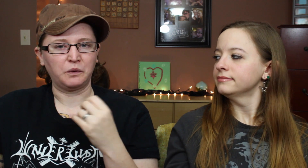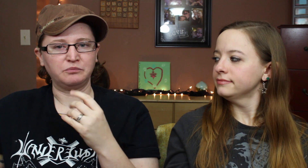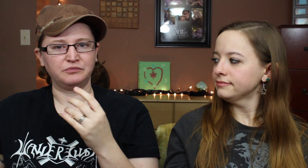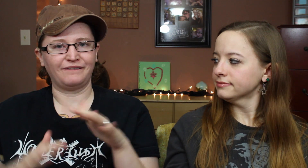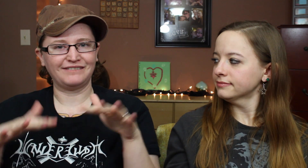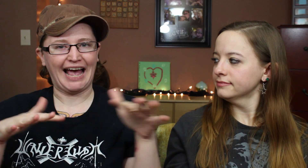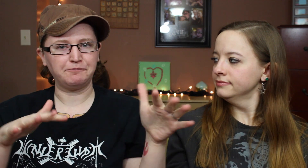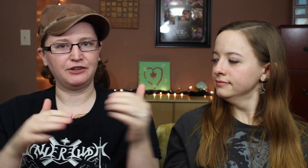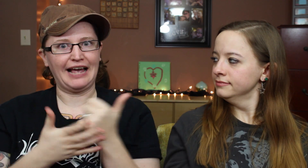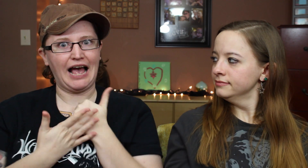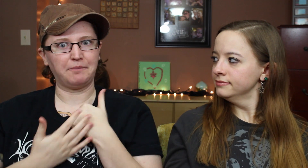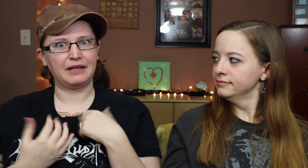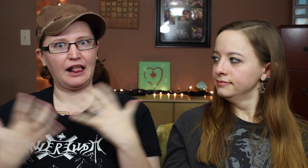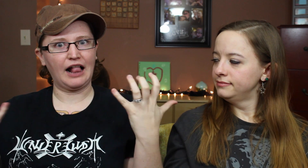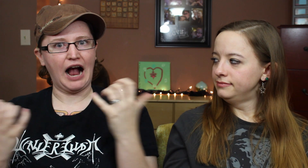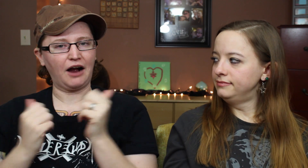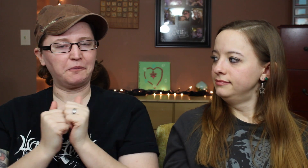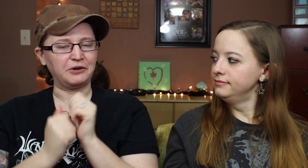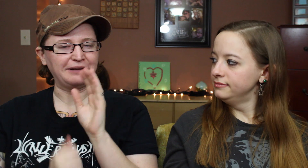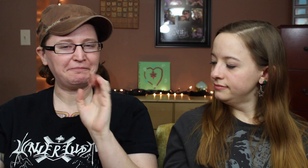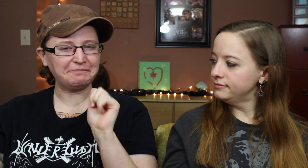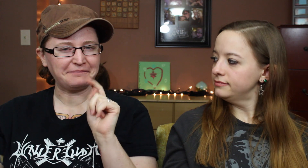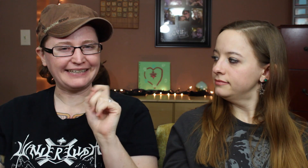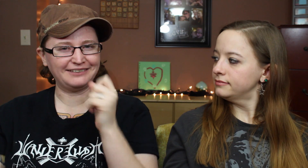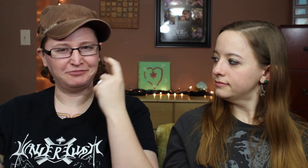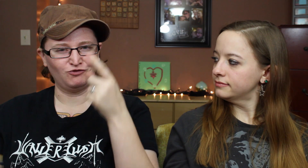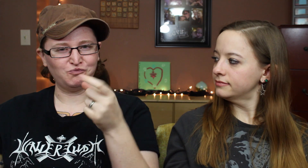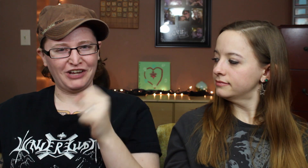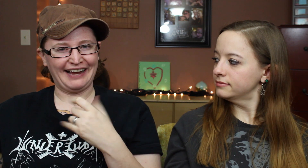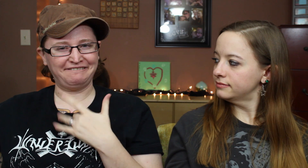hear everything clearly so the vibrations help me a lot. You know especially